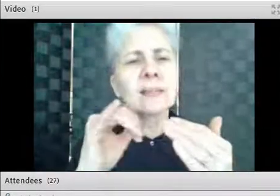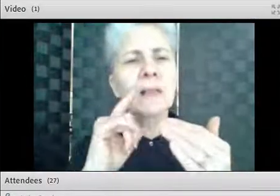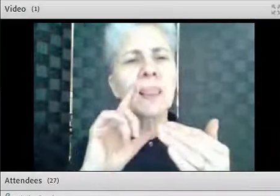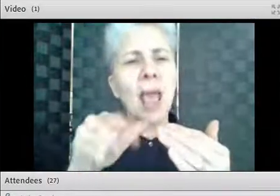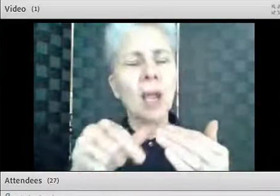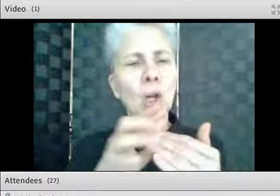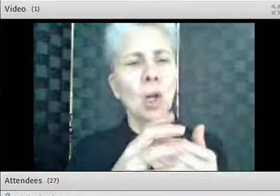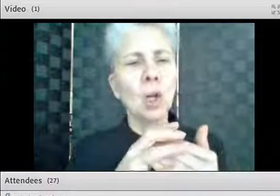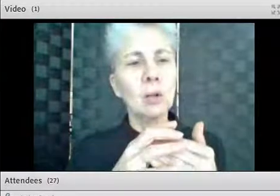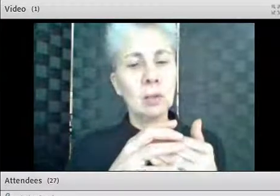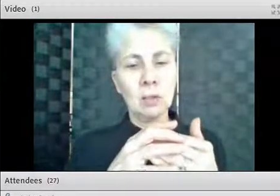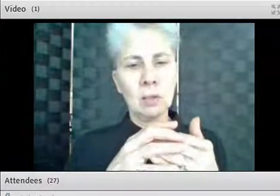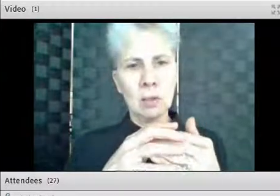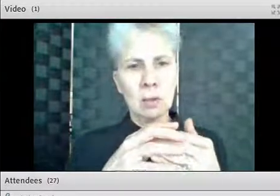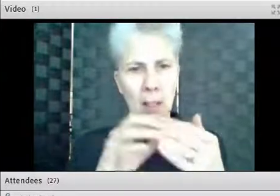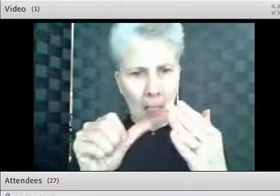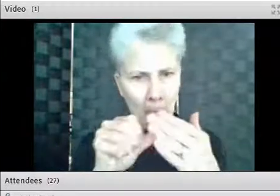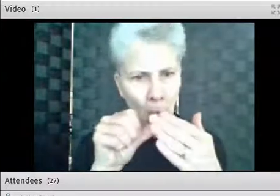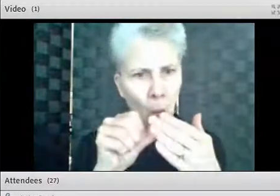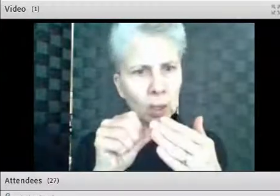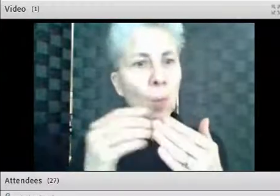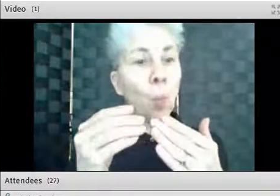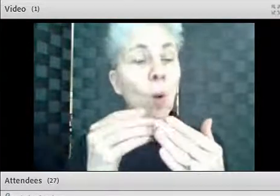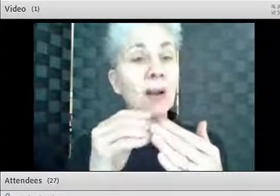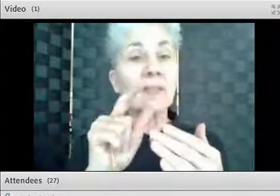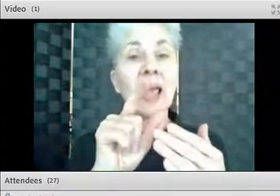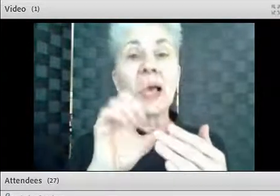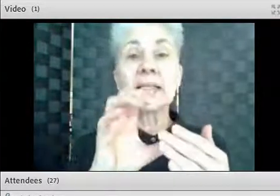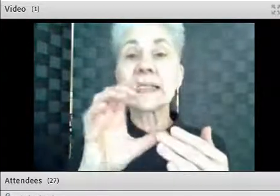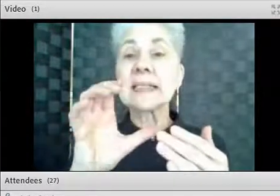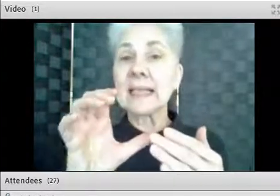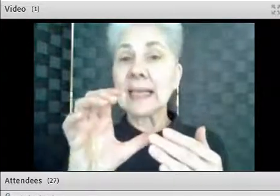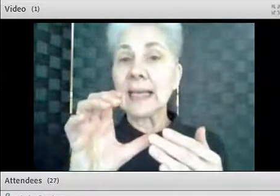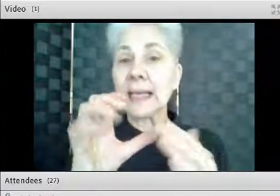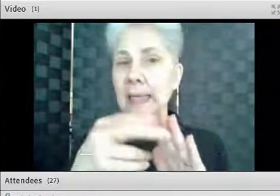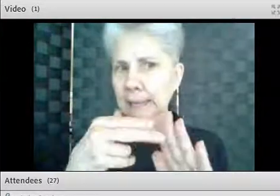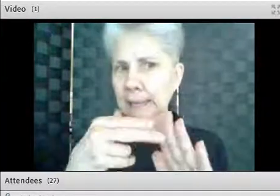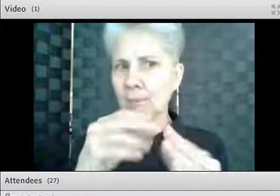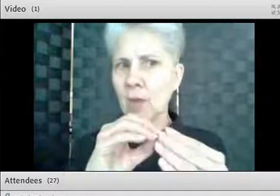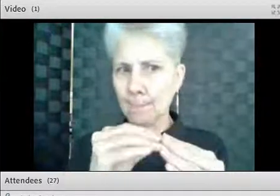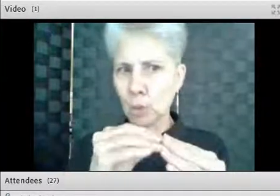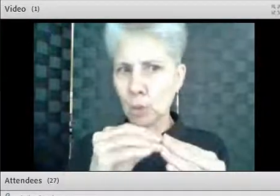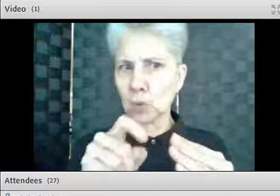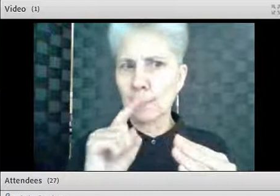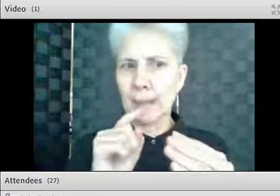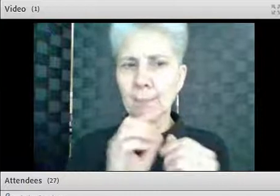is look up whatever the LCC class number should be for this.